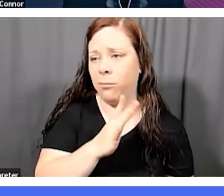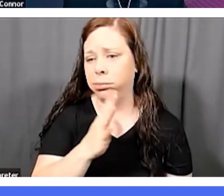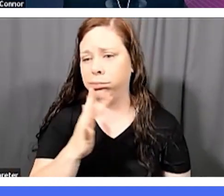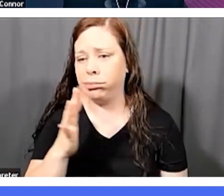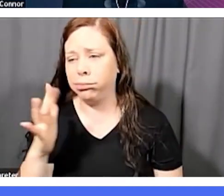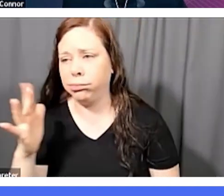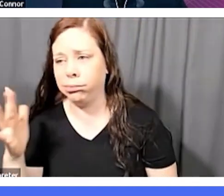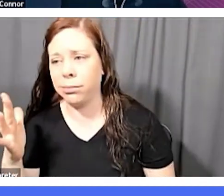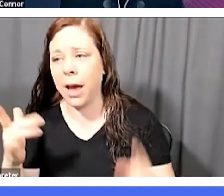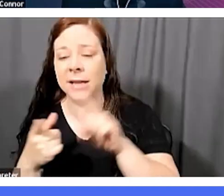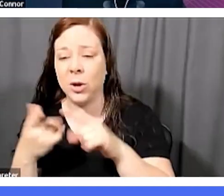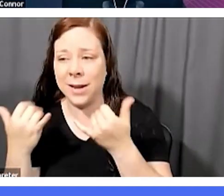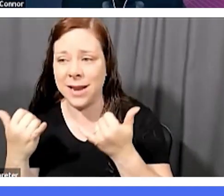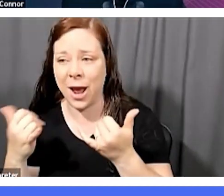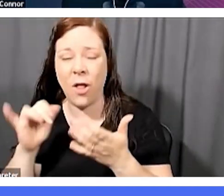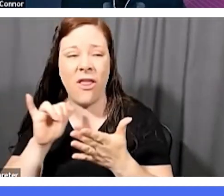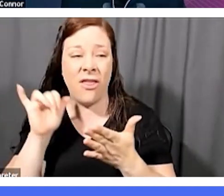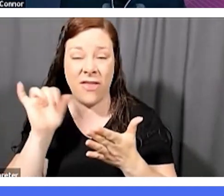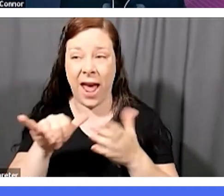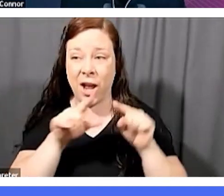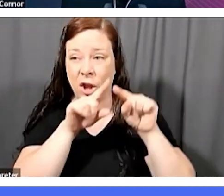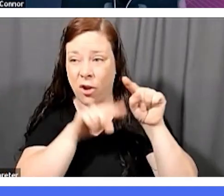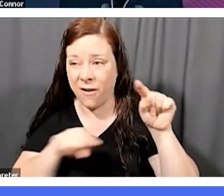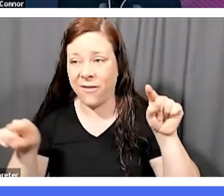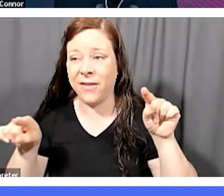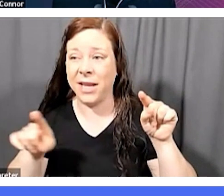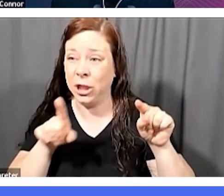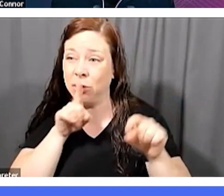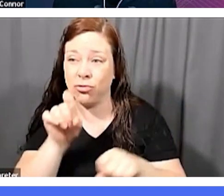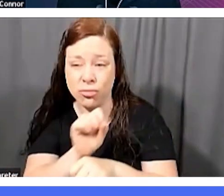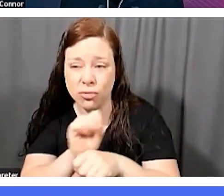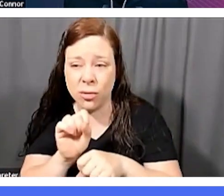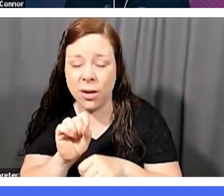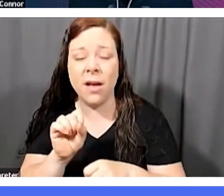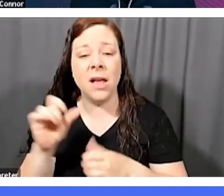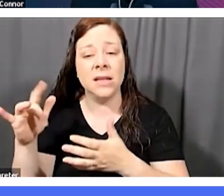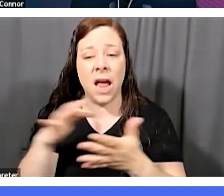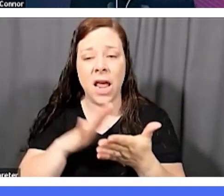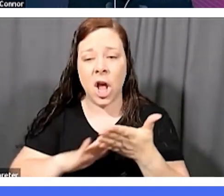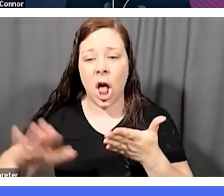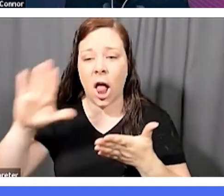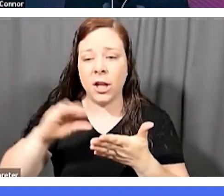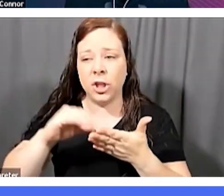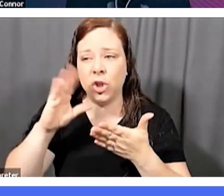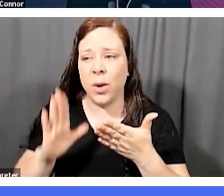that that curve generally holds true. So if we look at college students, right in the first hour